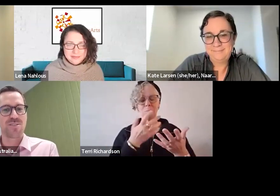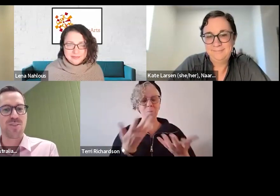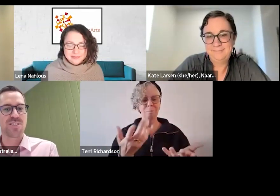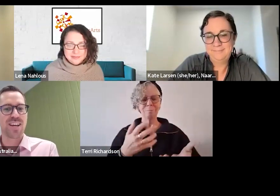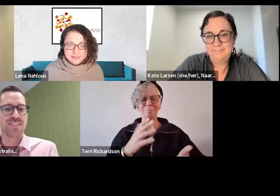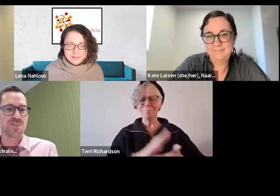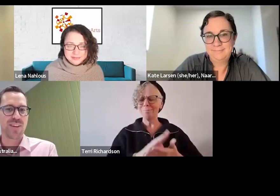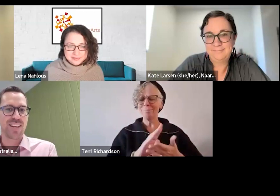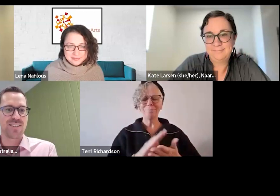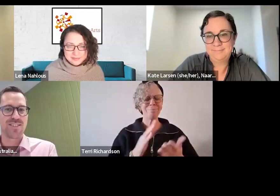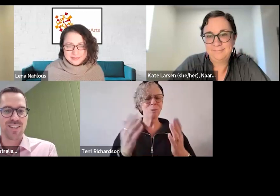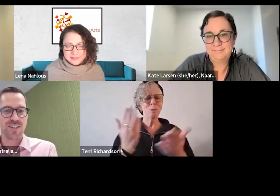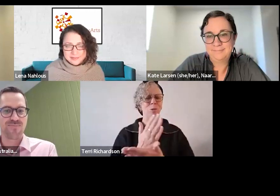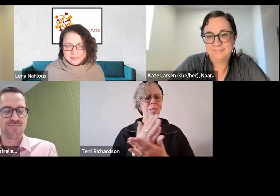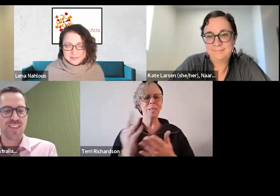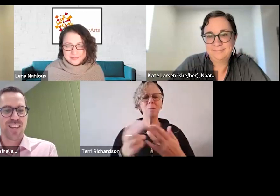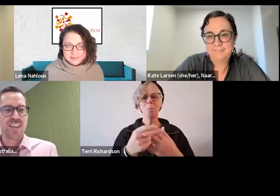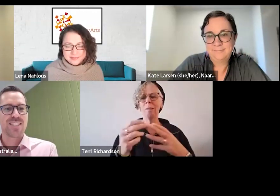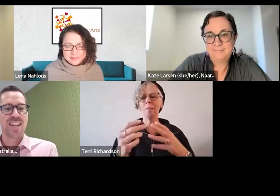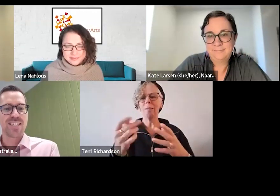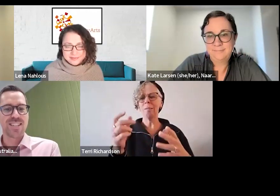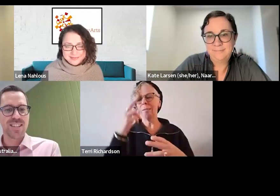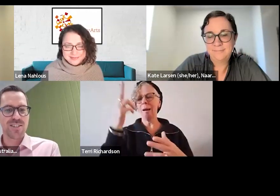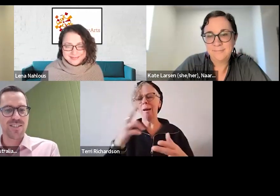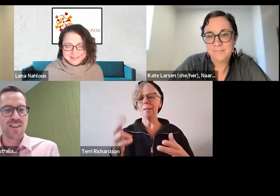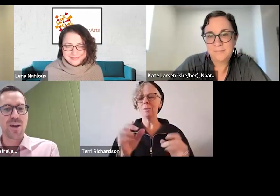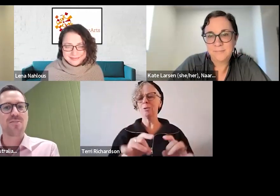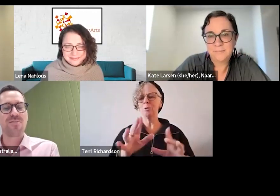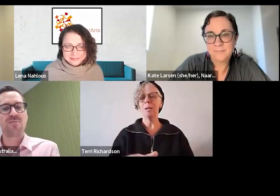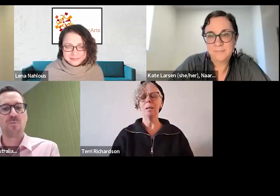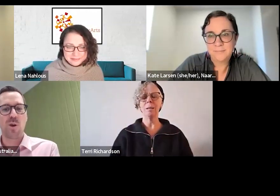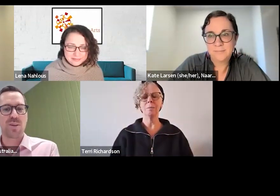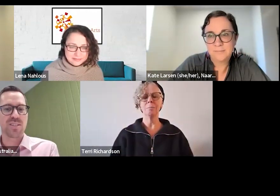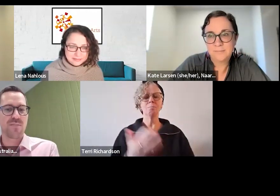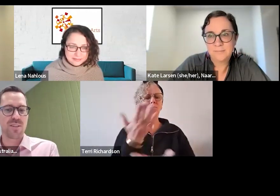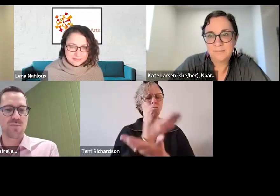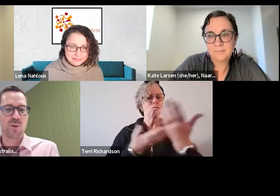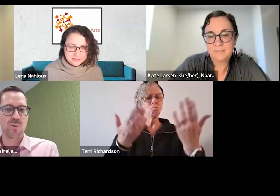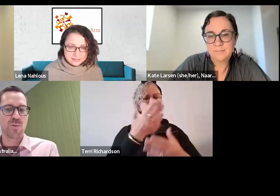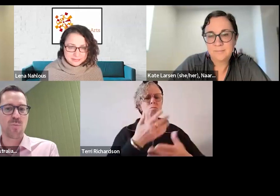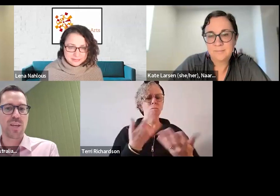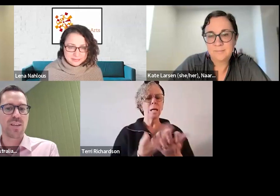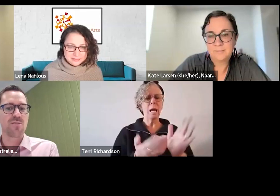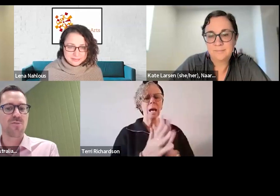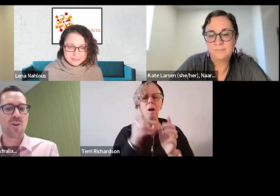with Diversity Arts Australia to deliver. Today's discussion about Fit for Purpose Governance Models will be the first of